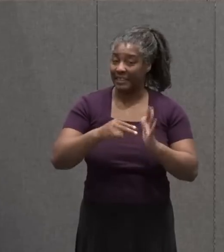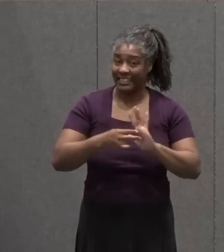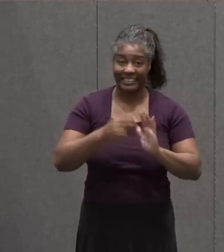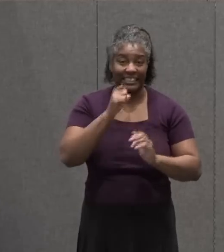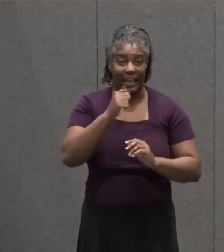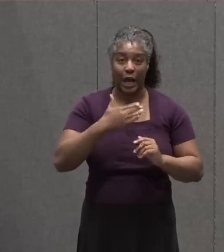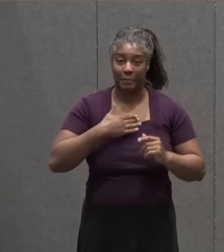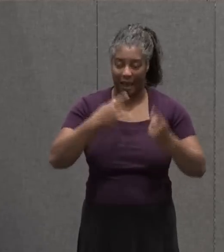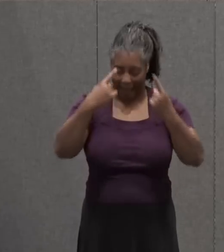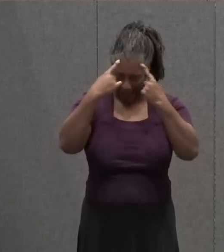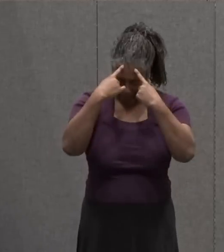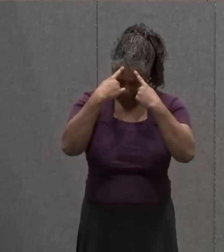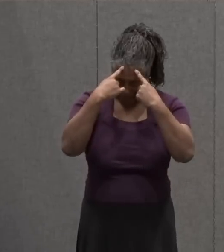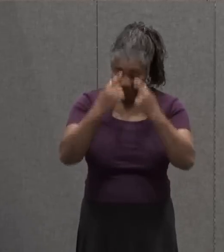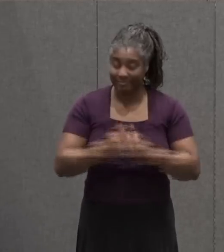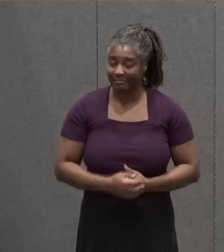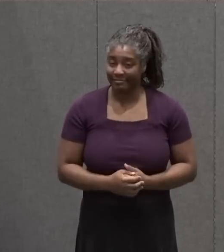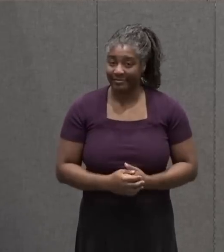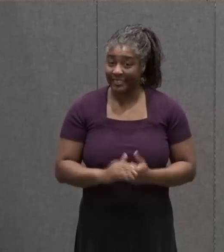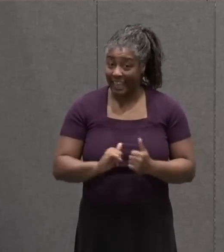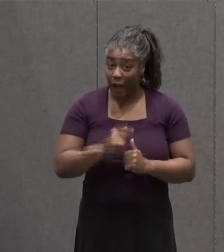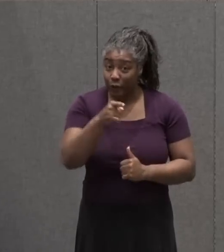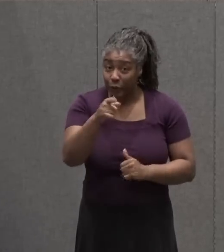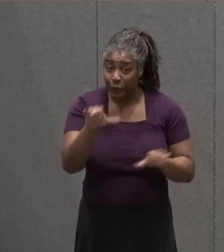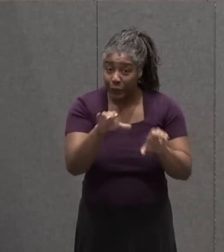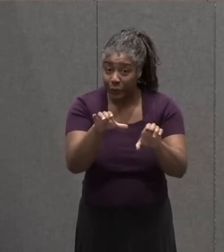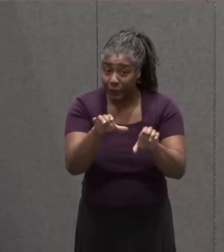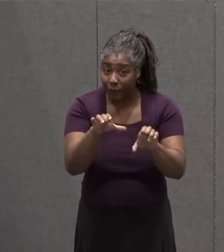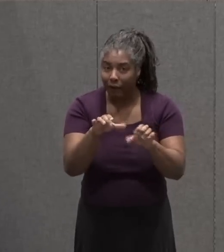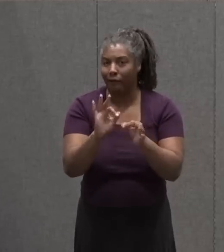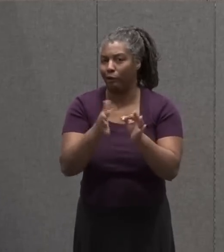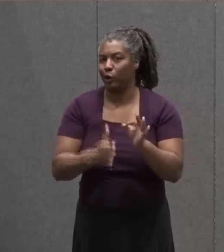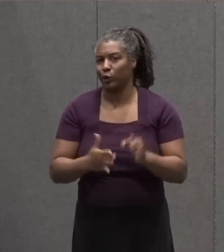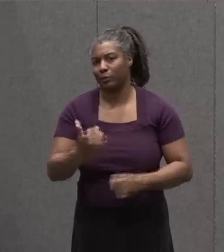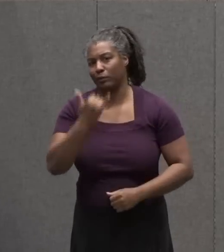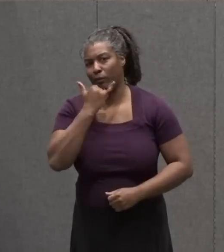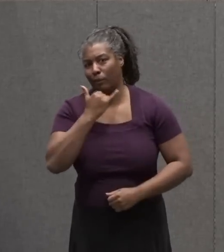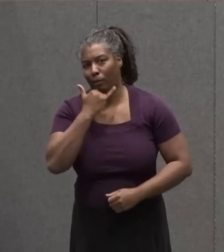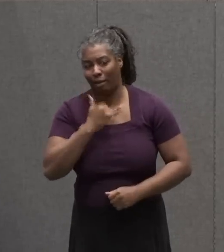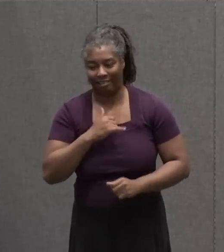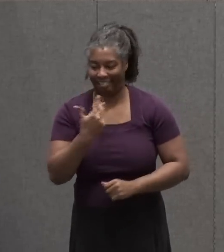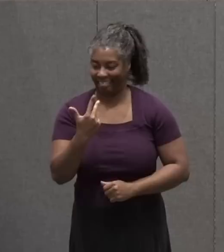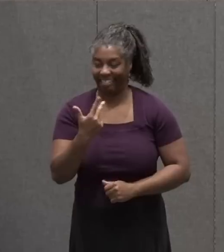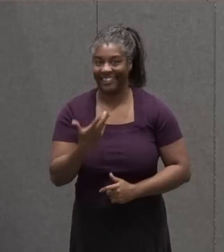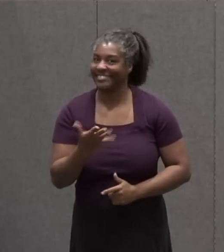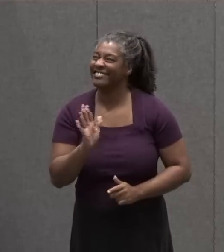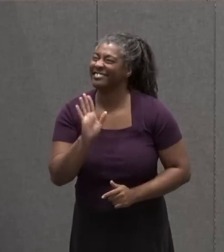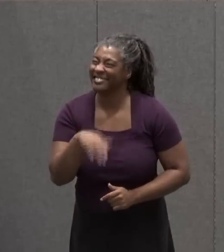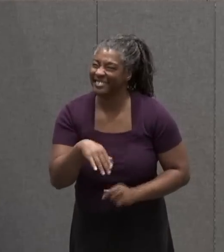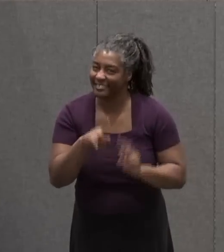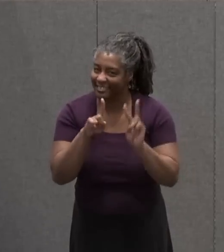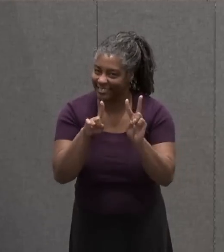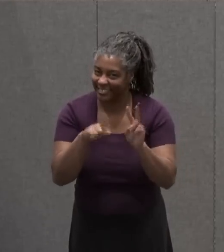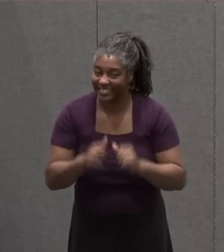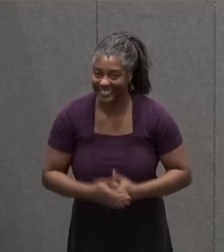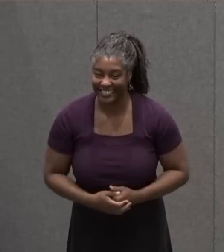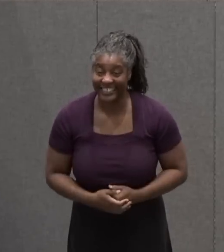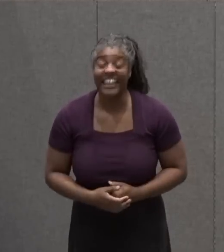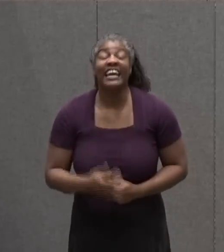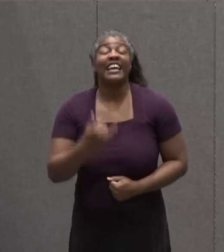How'd you do? Okay, one more step ready? This time instead of saying the word corners,